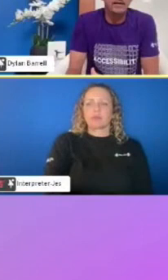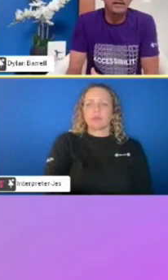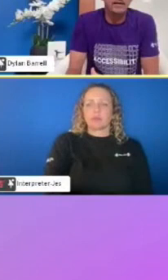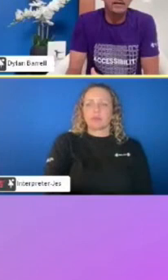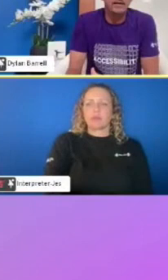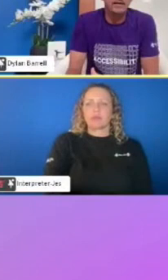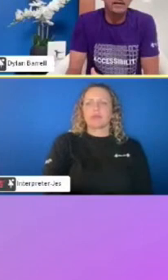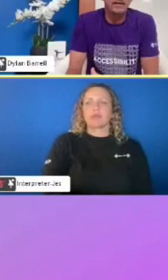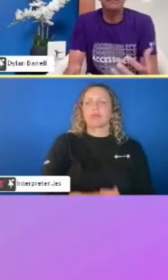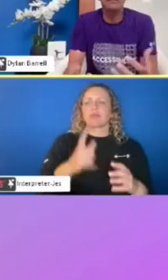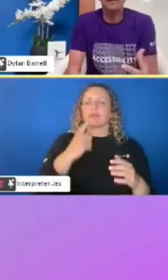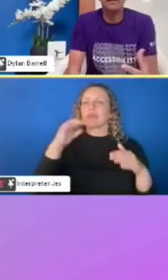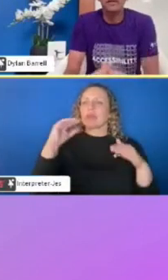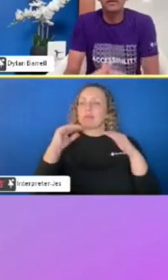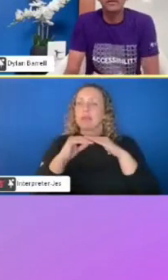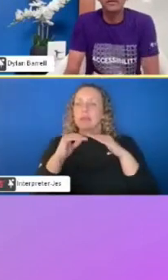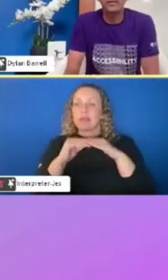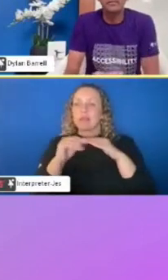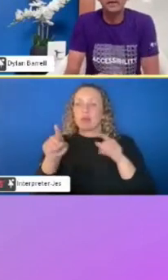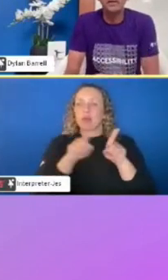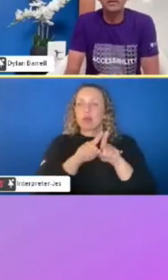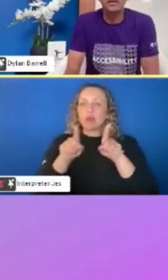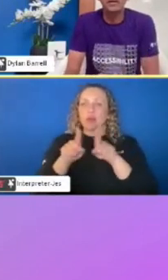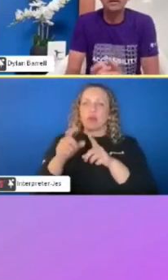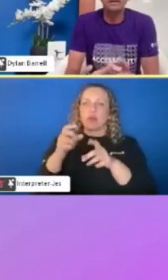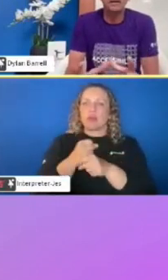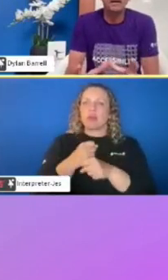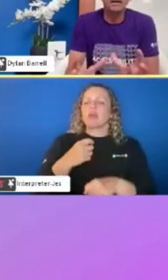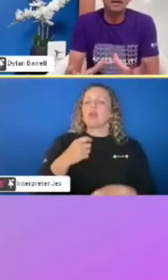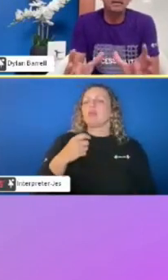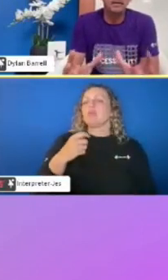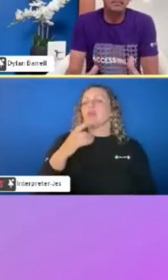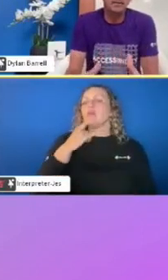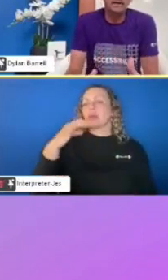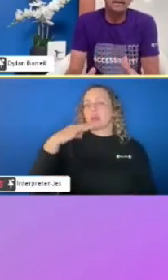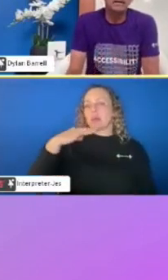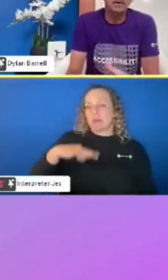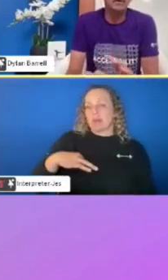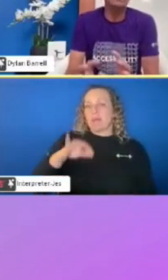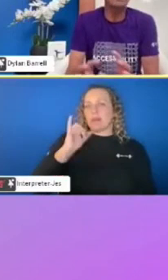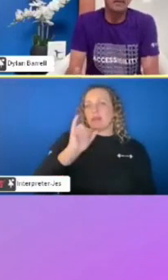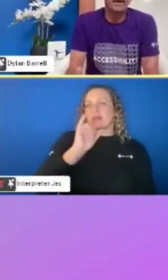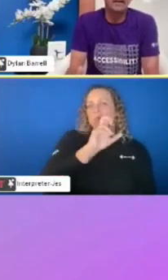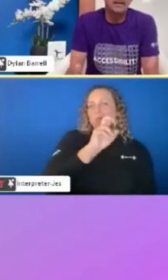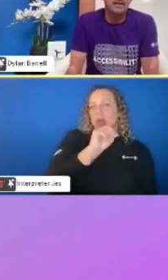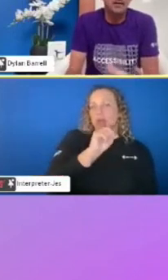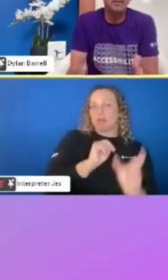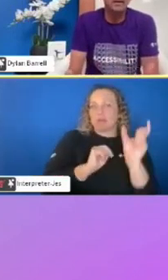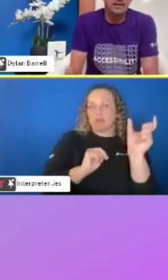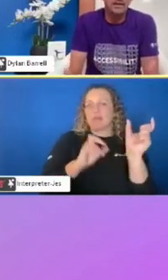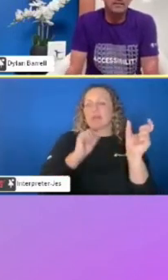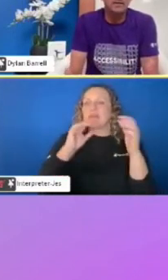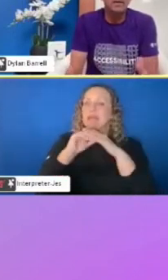You can get also support. Very, very useful to make sure that this button component has been made accessible, completely accessible.